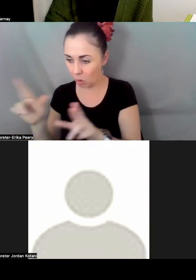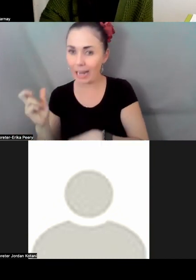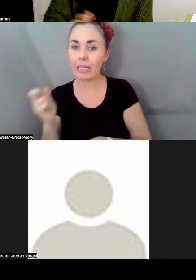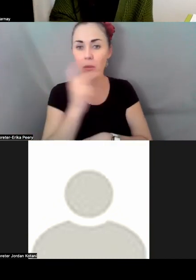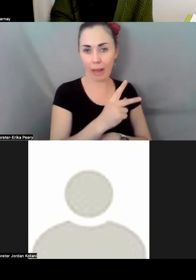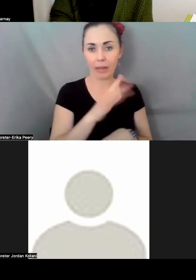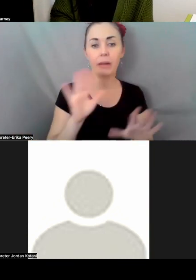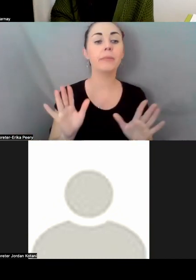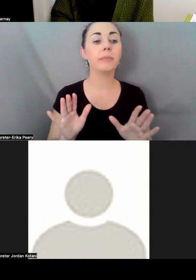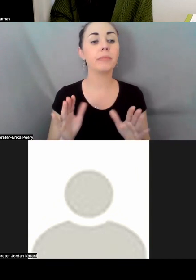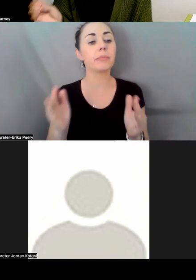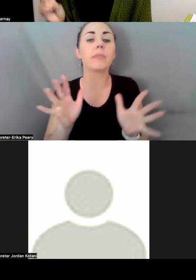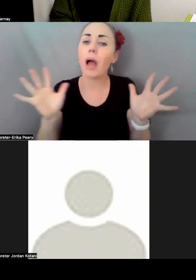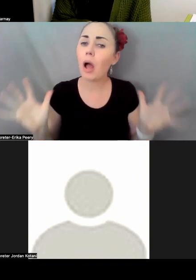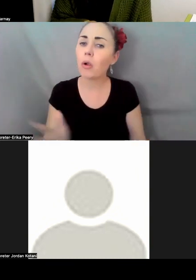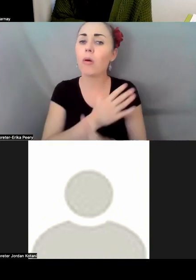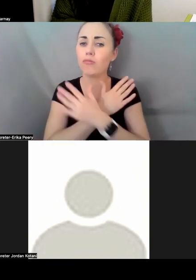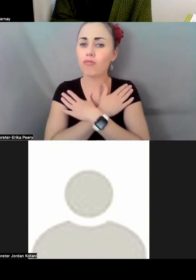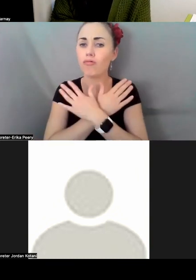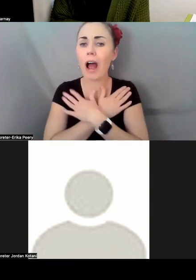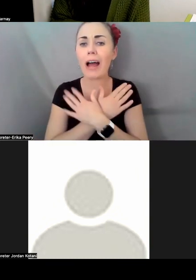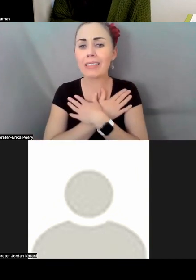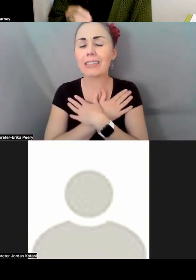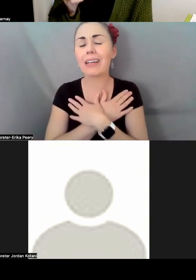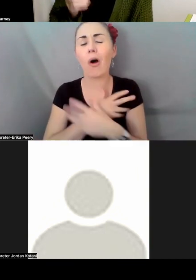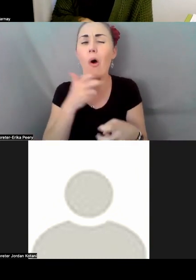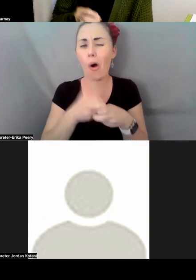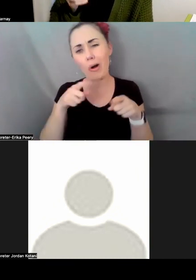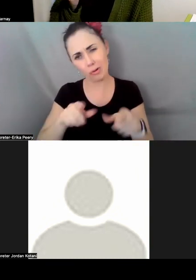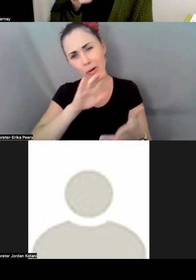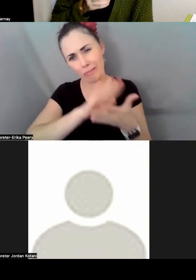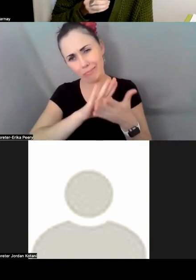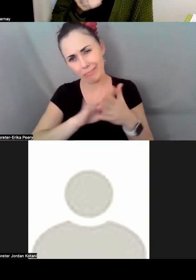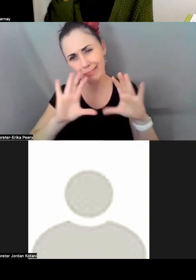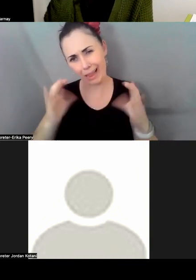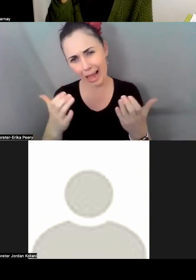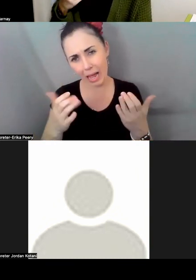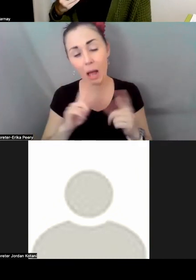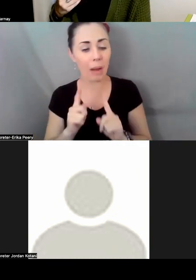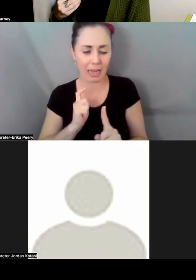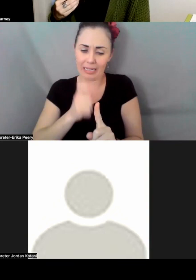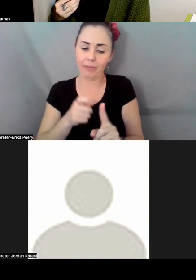Encouraging rest and relaxation. Hard one allowing kids the time to close their eyes